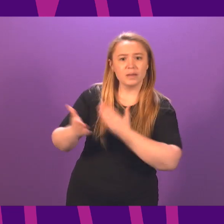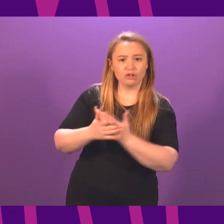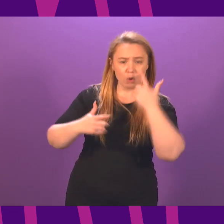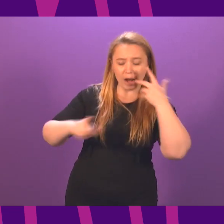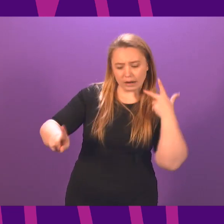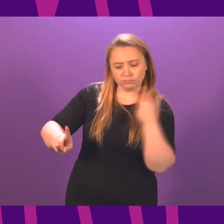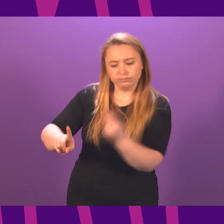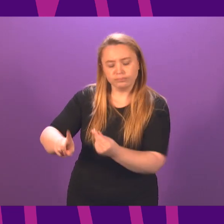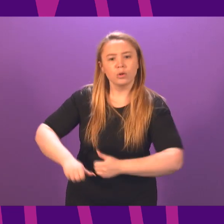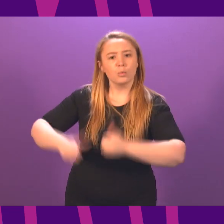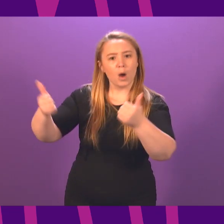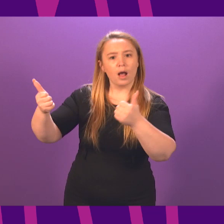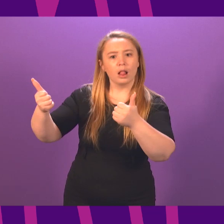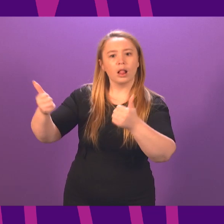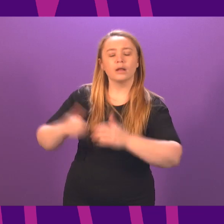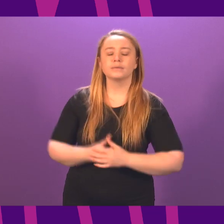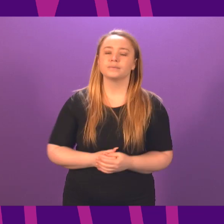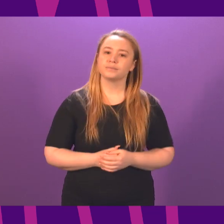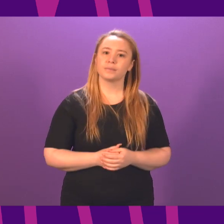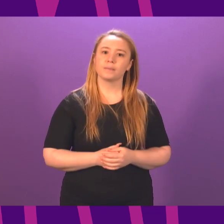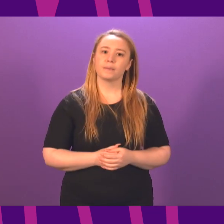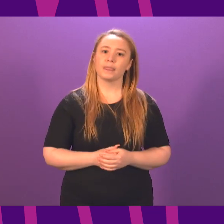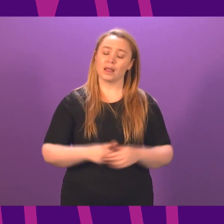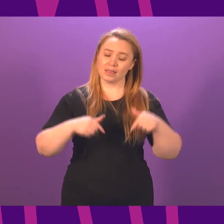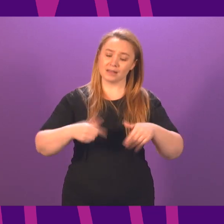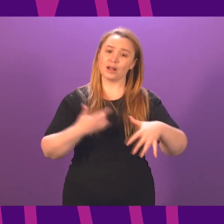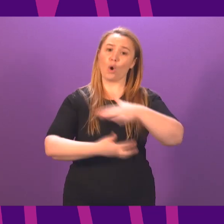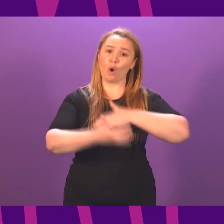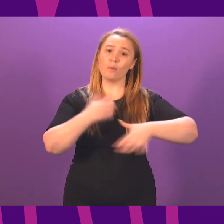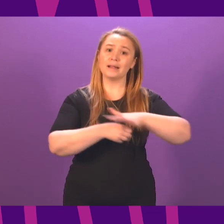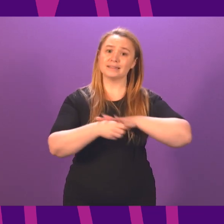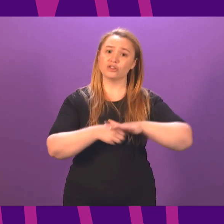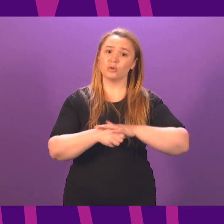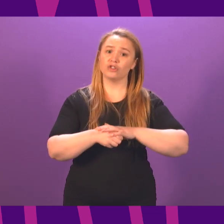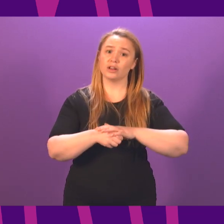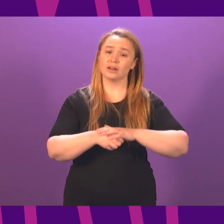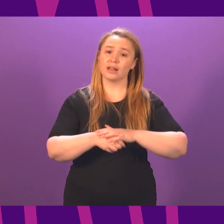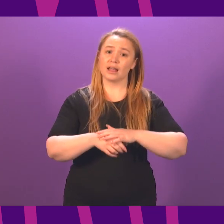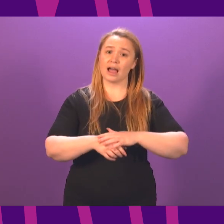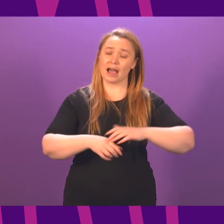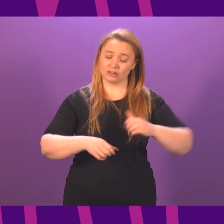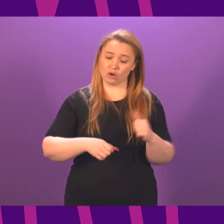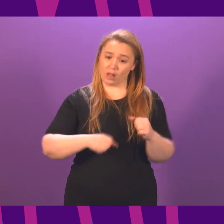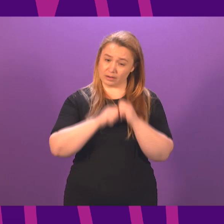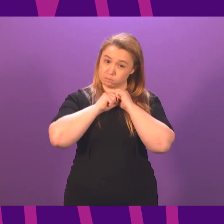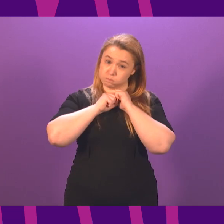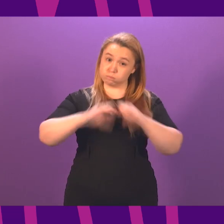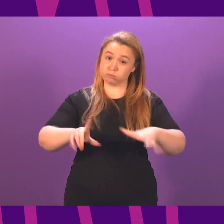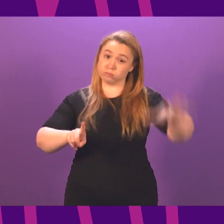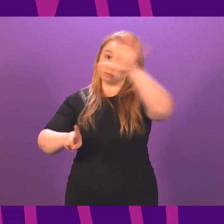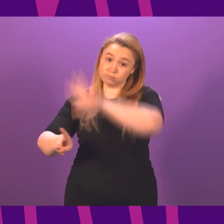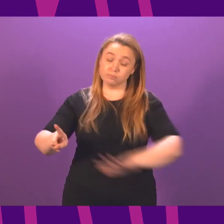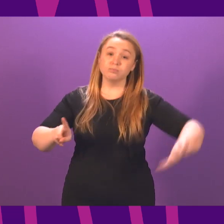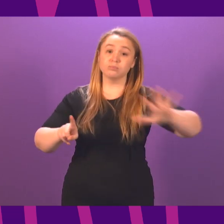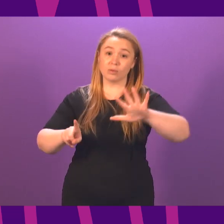Given its scale, complexity and importance, the vaccination programme is going well. I do not